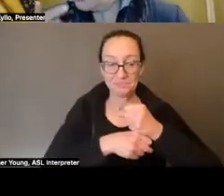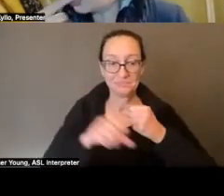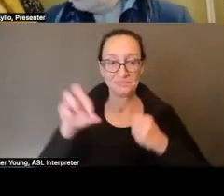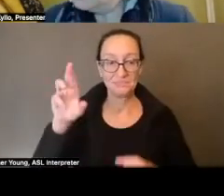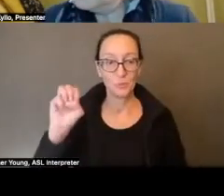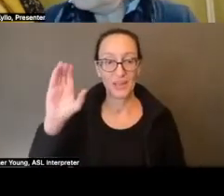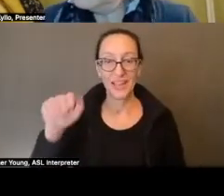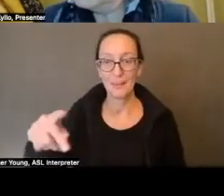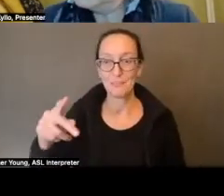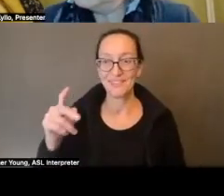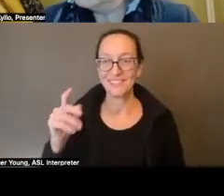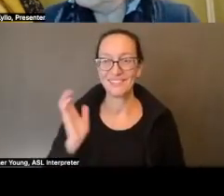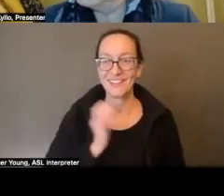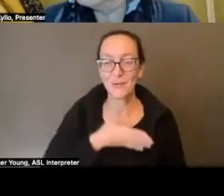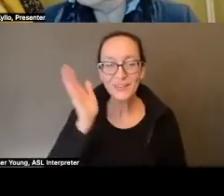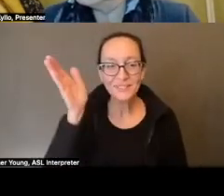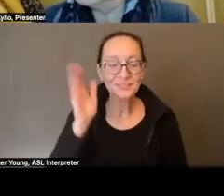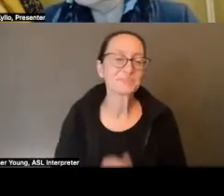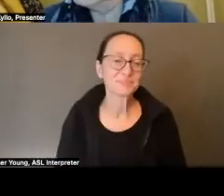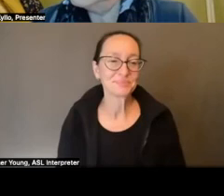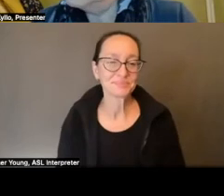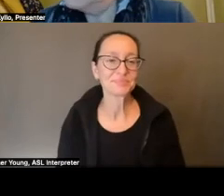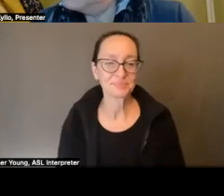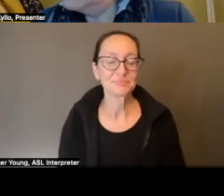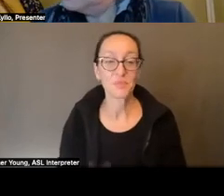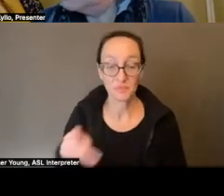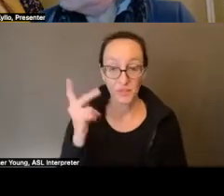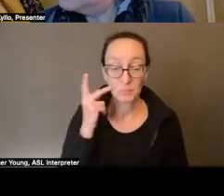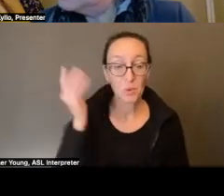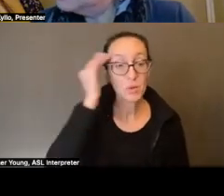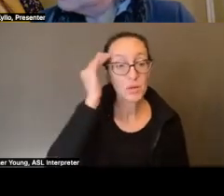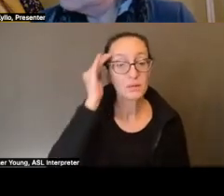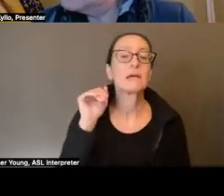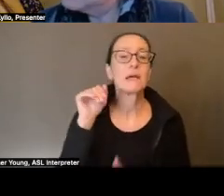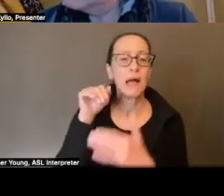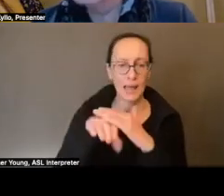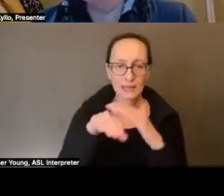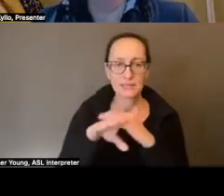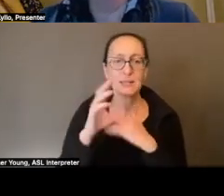So phonemic awareness, access to spoken language of the home, you know, I'll give an example.